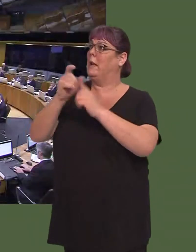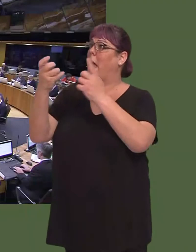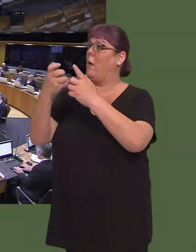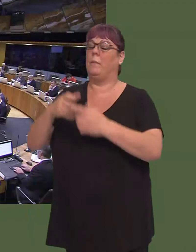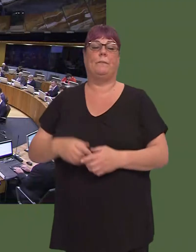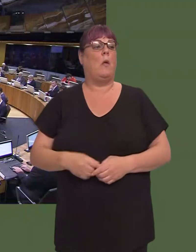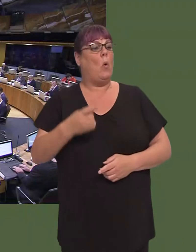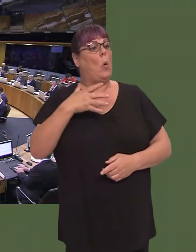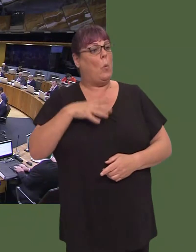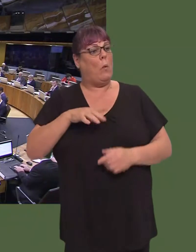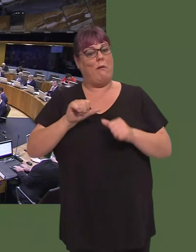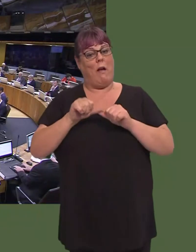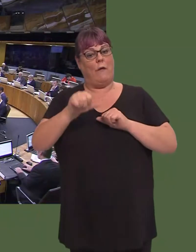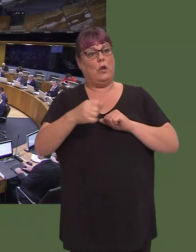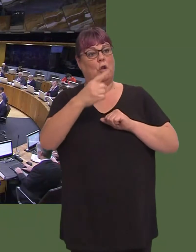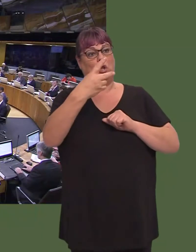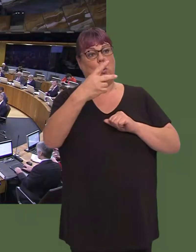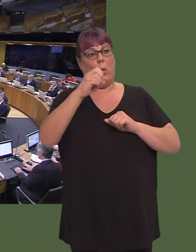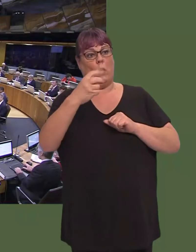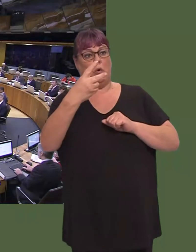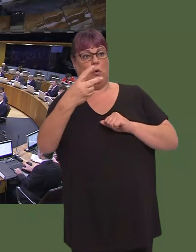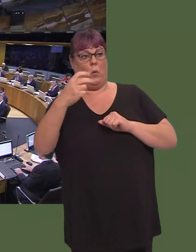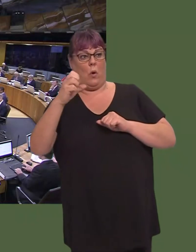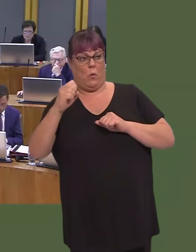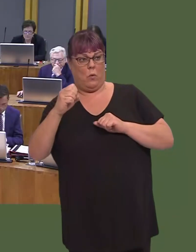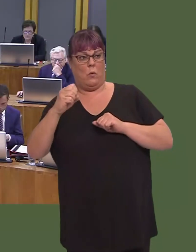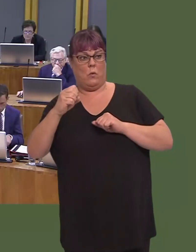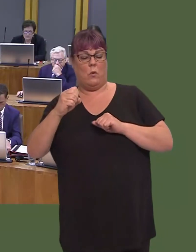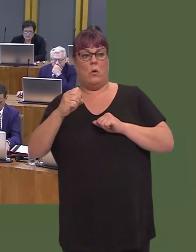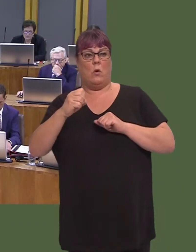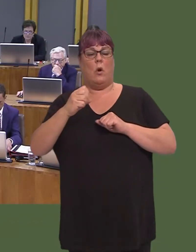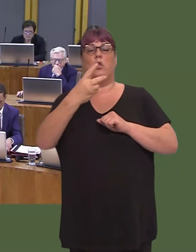we have to wait and see what happens in October and November and then take decisions from